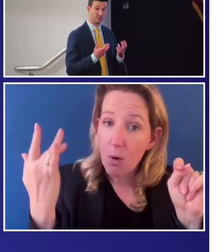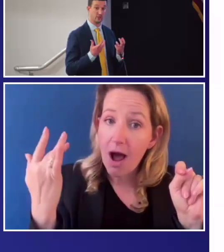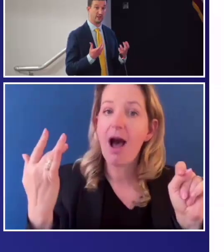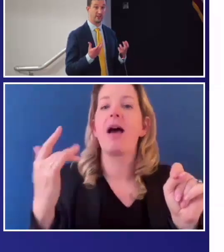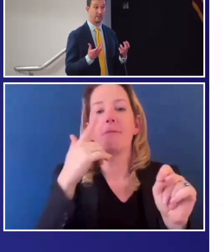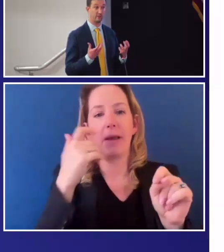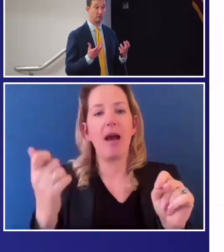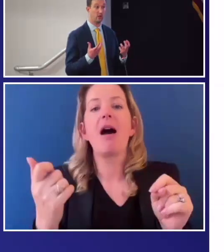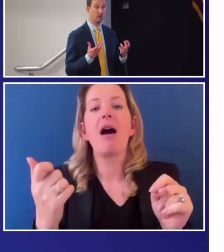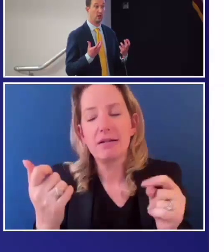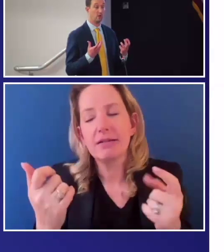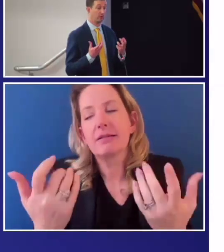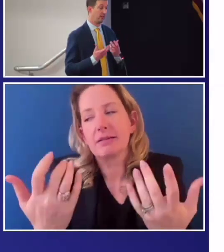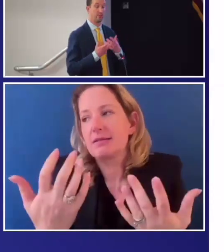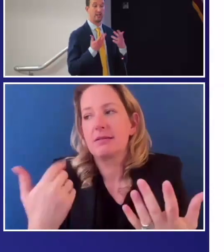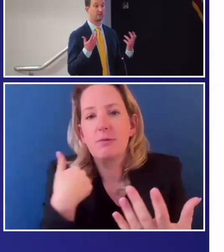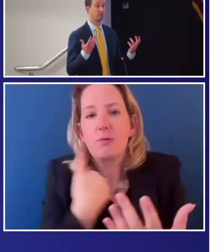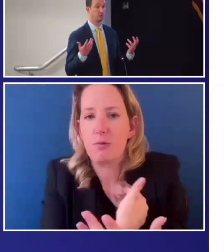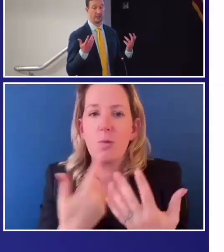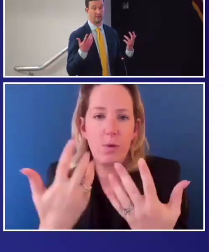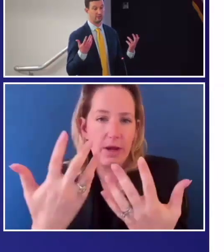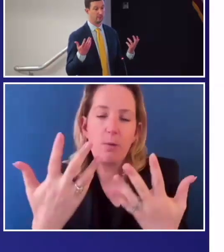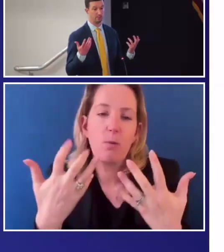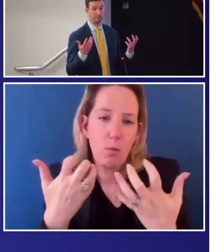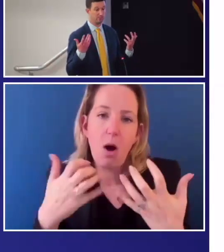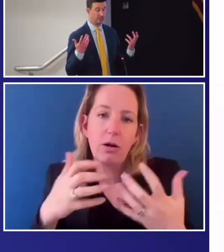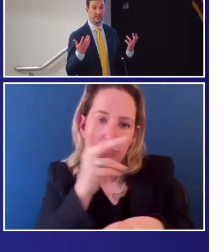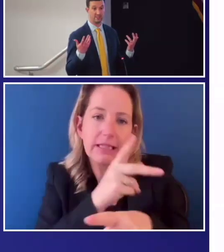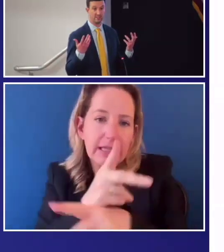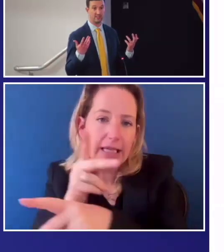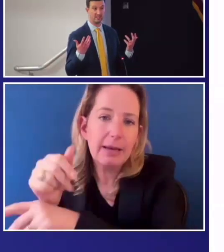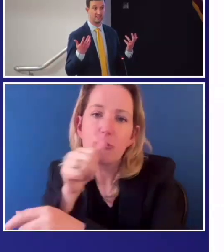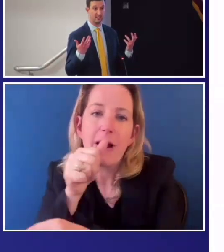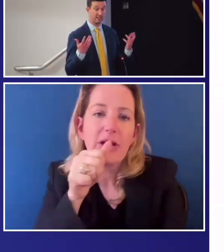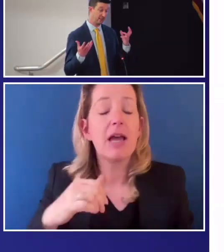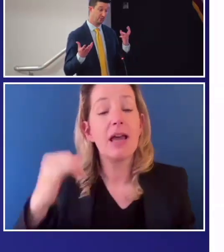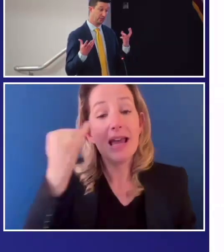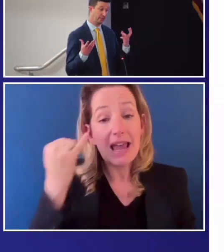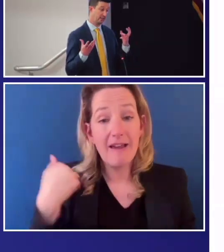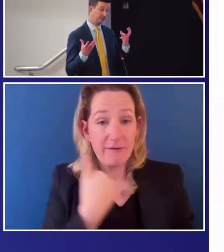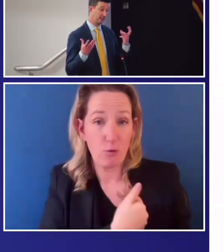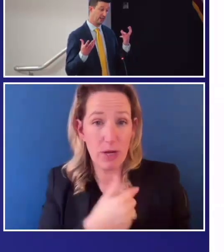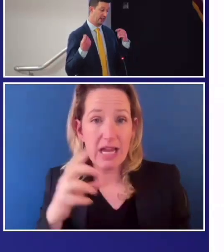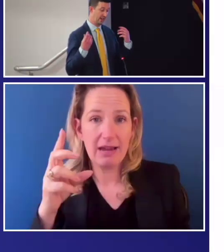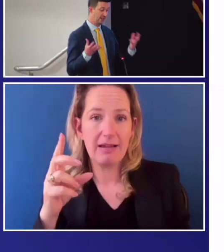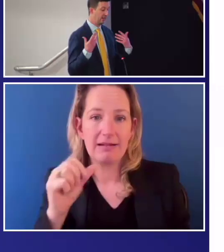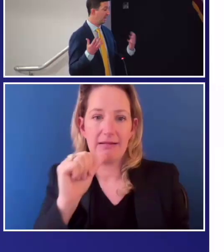to such a fine level, we would have to mask virtually every bit of NSLDS data if we didn't --